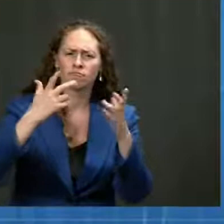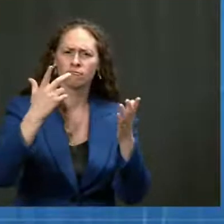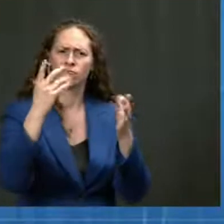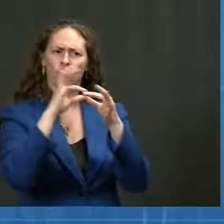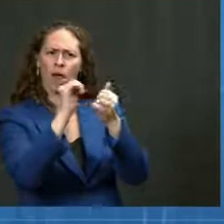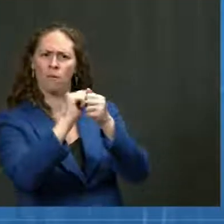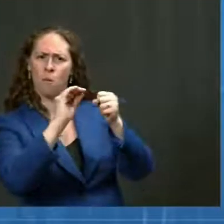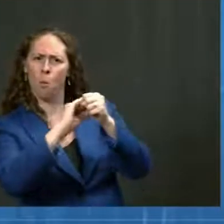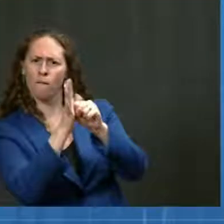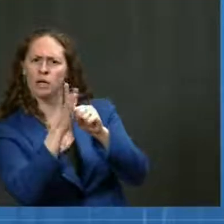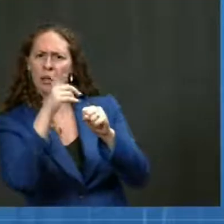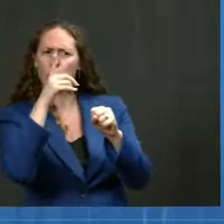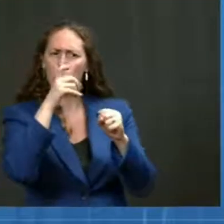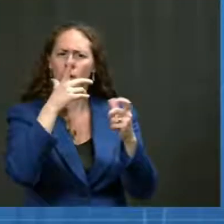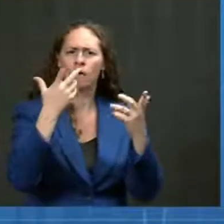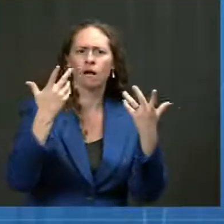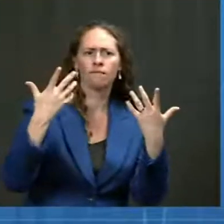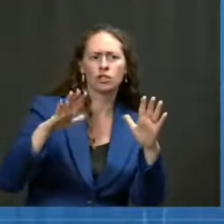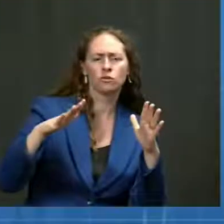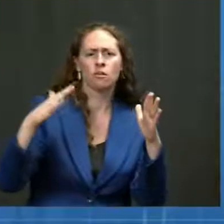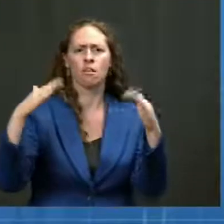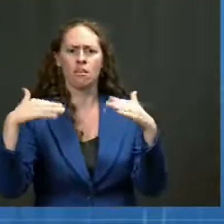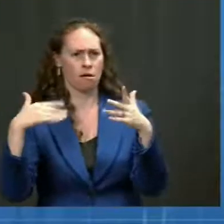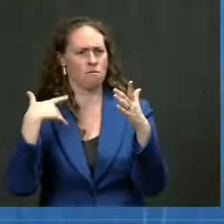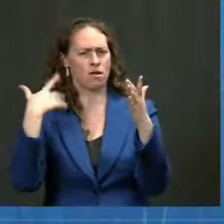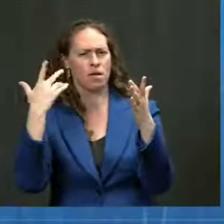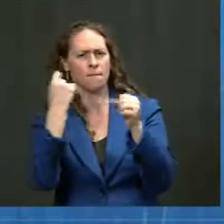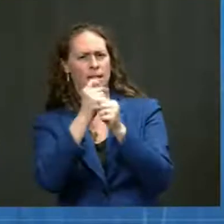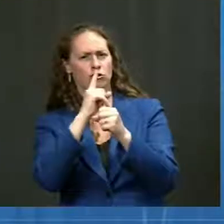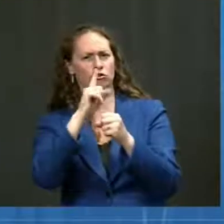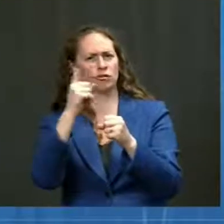WEEKLY COVID-19 CASE COUNTS WERE USED TO EVALUATE VACCINE EFFECTIVENESS OVER TIME.